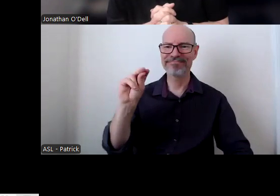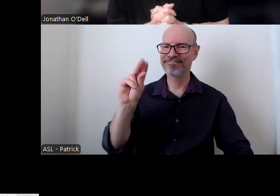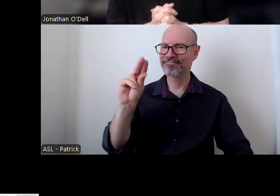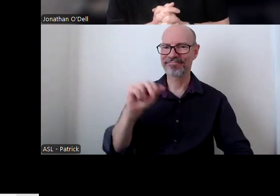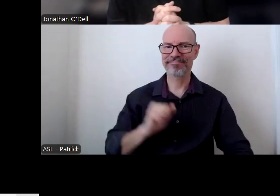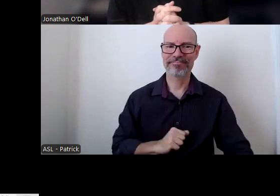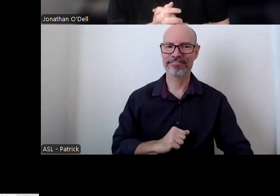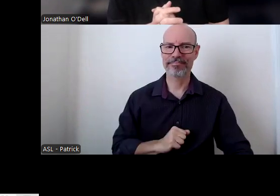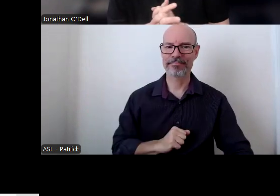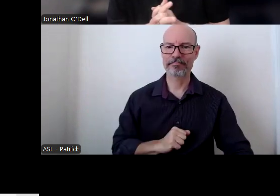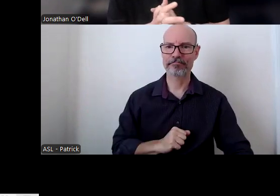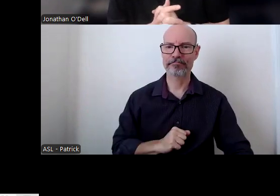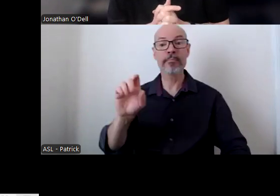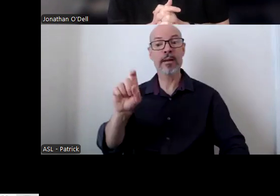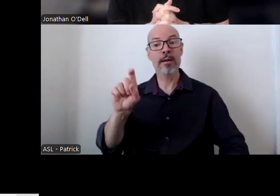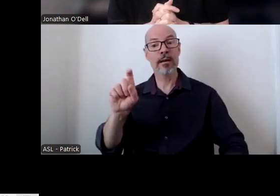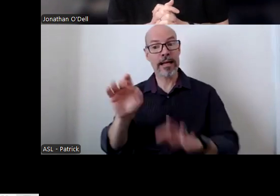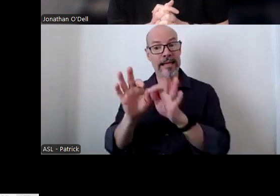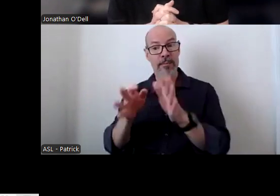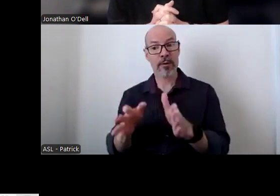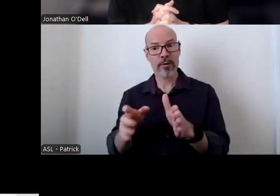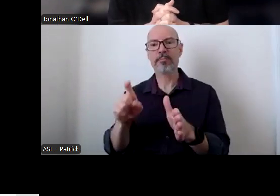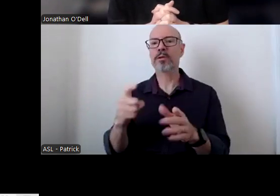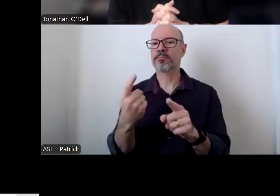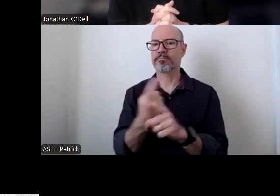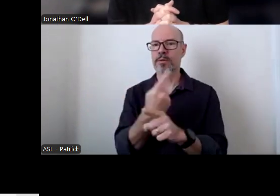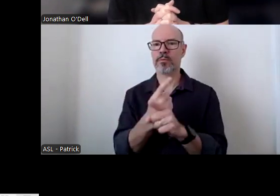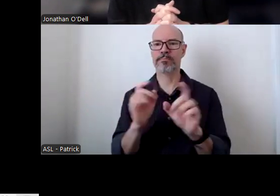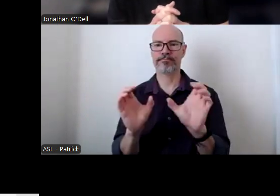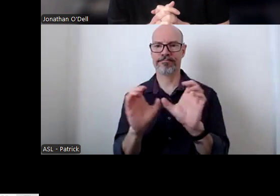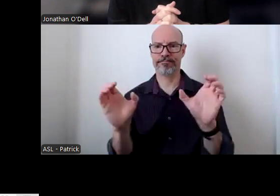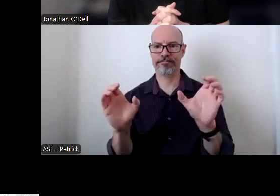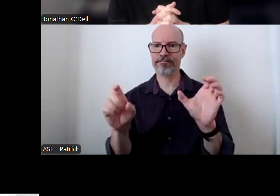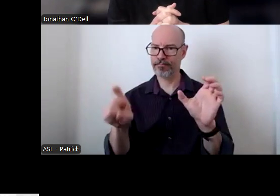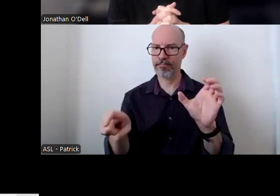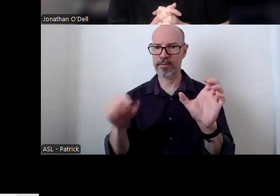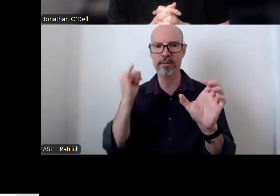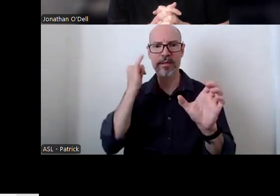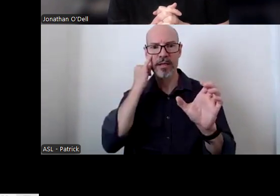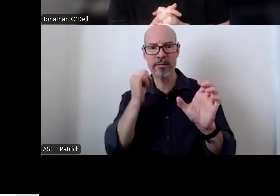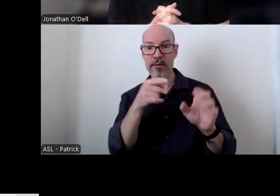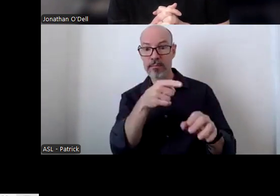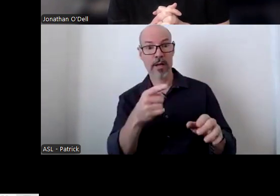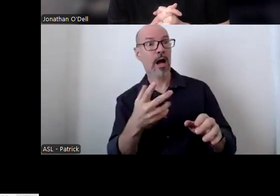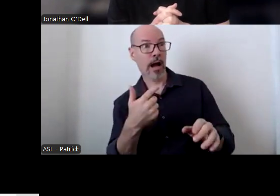And you will need to provide an appropriately credentialed ASL interpreter for interaction with somebody who tells you that